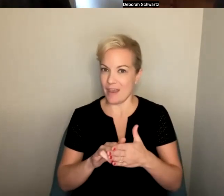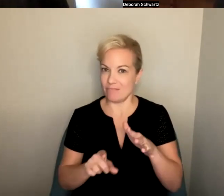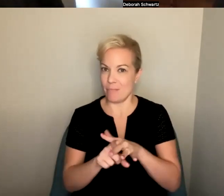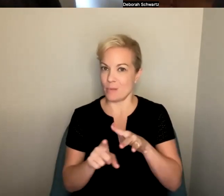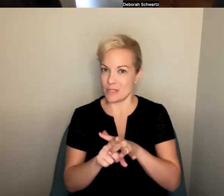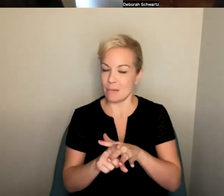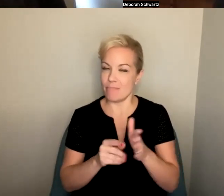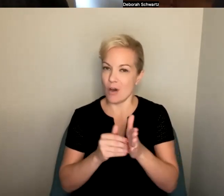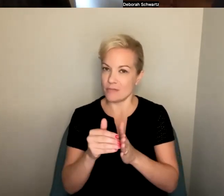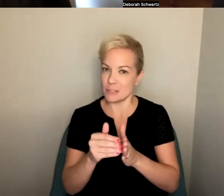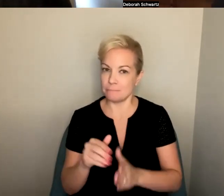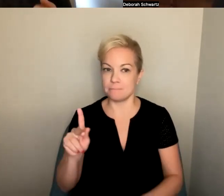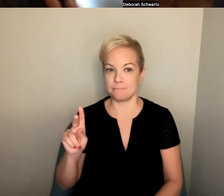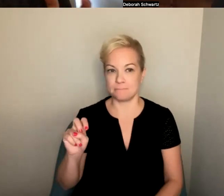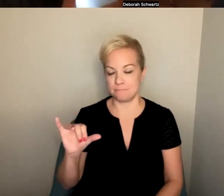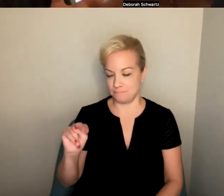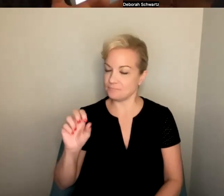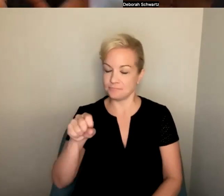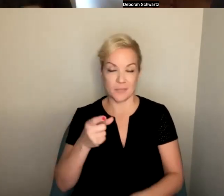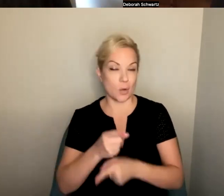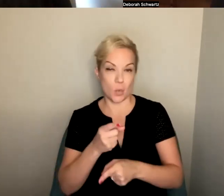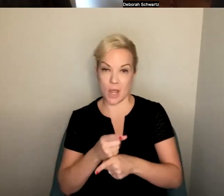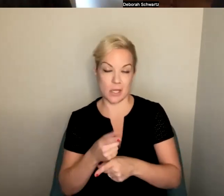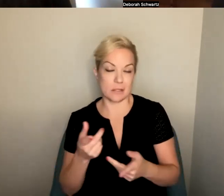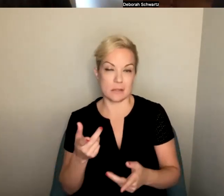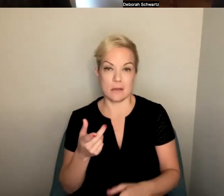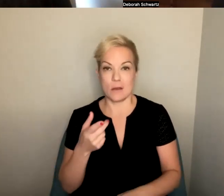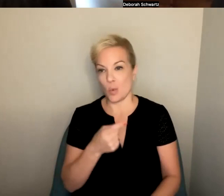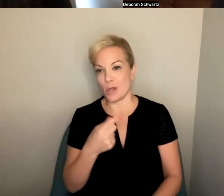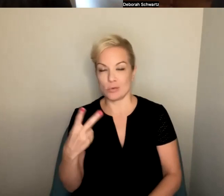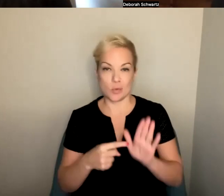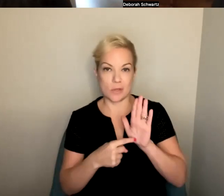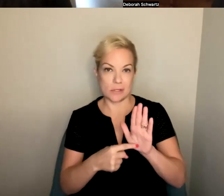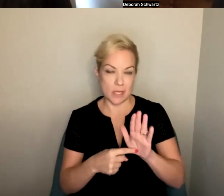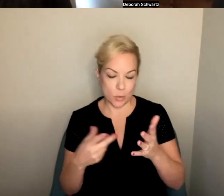Well it does and, and, you know, a couple case examples I mean there's literally hundreds